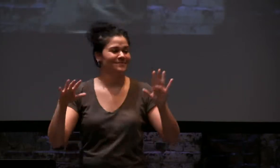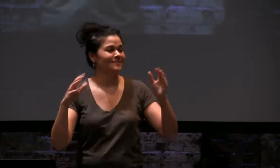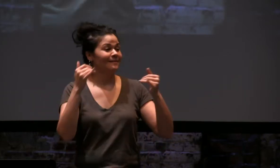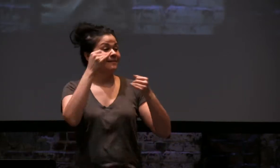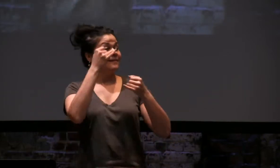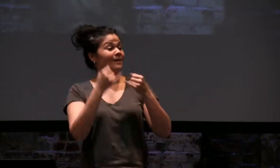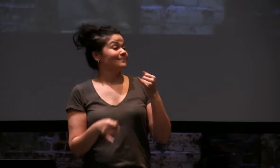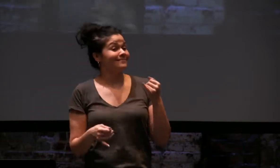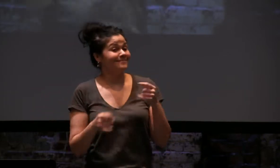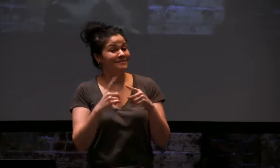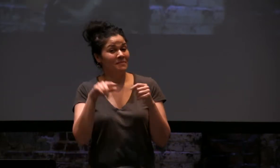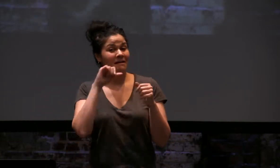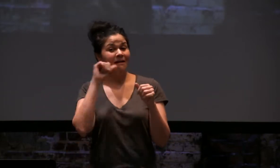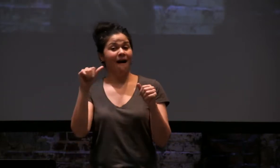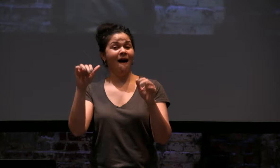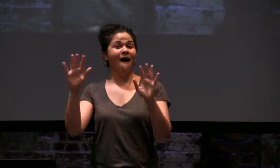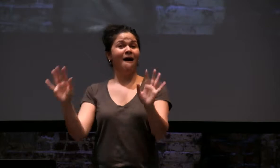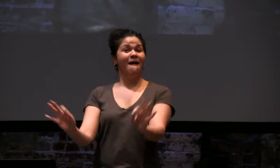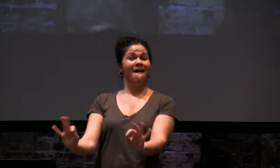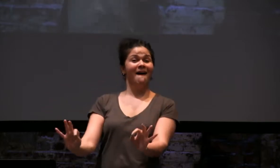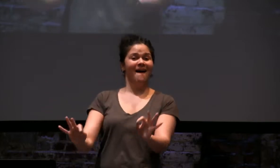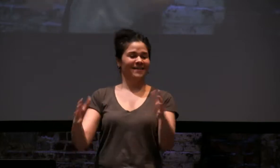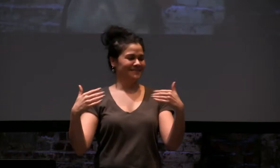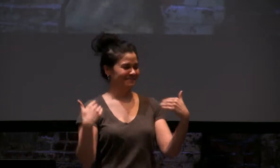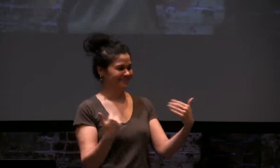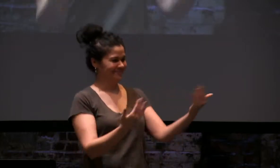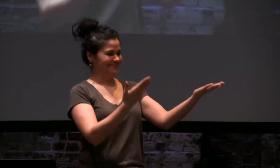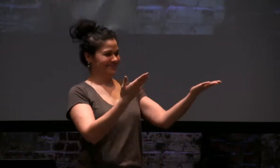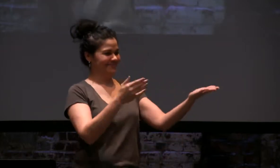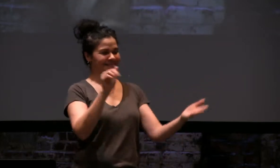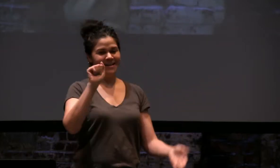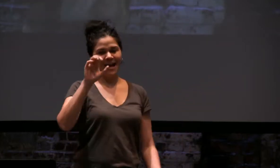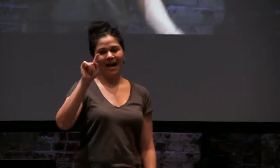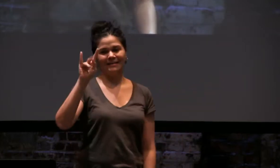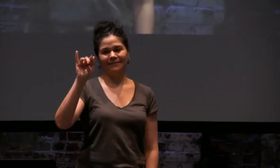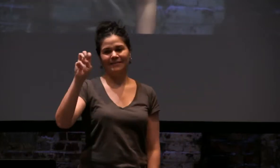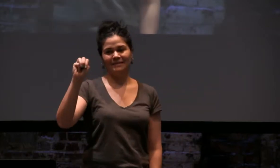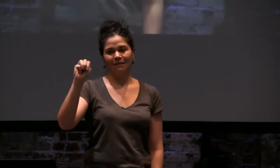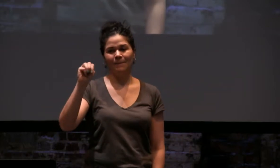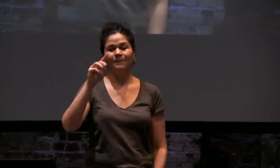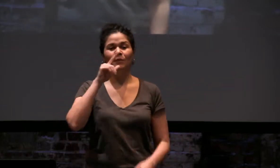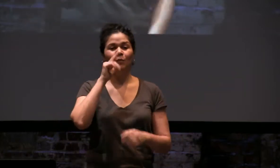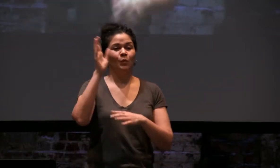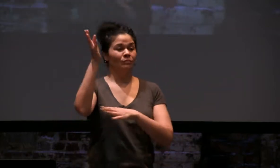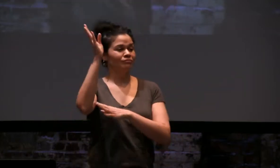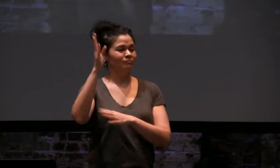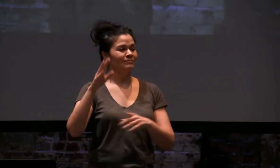Wonderful, thank you. Last but not least, we have our group on activism.